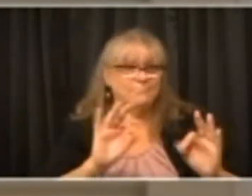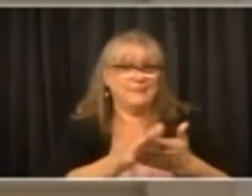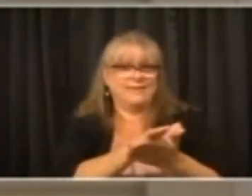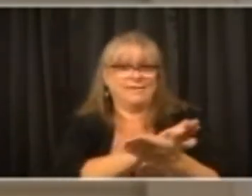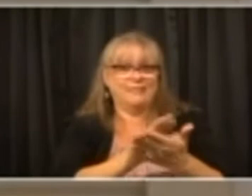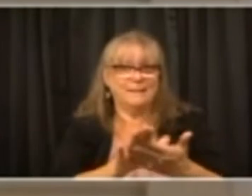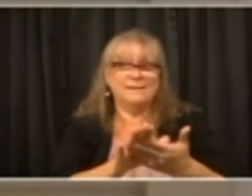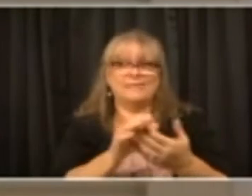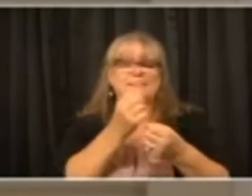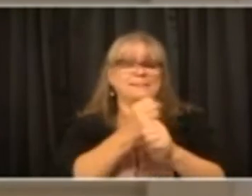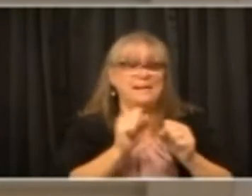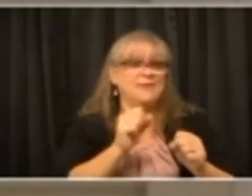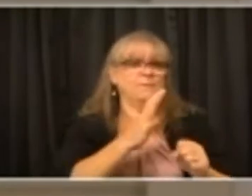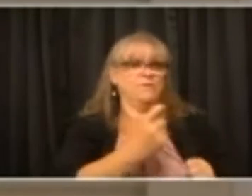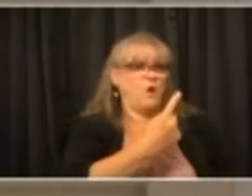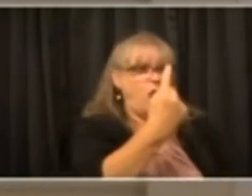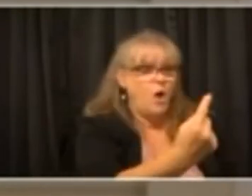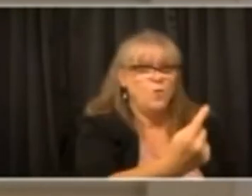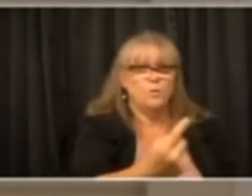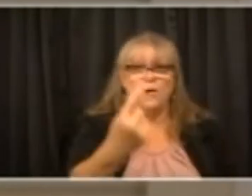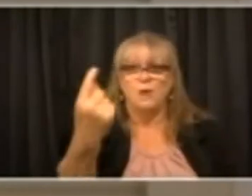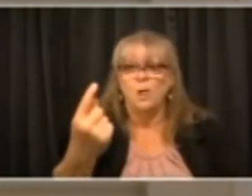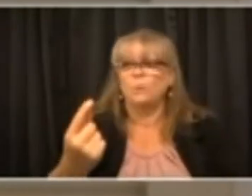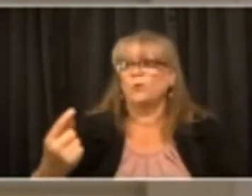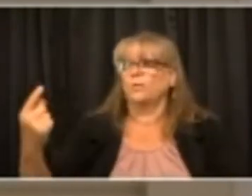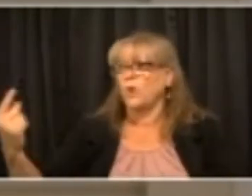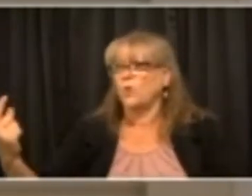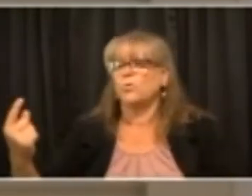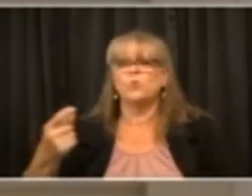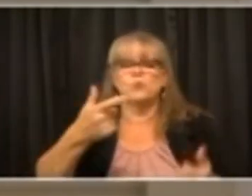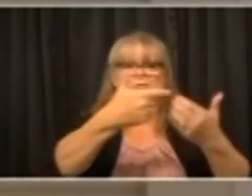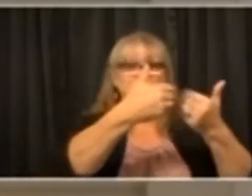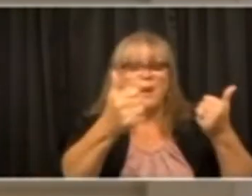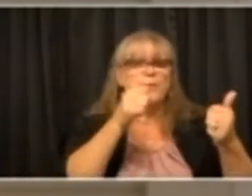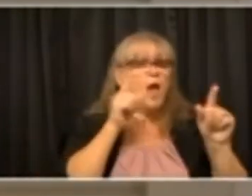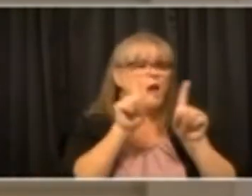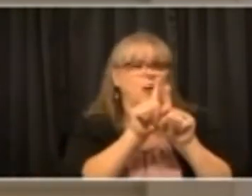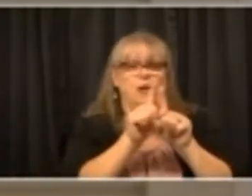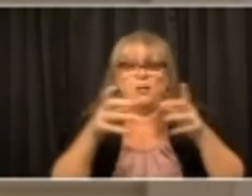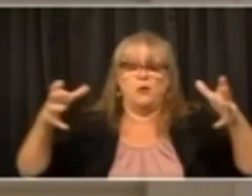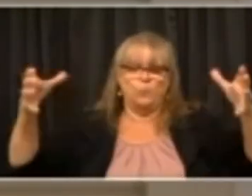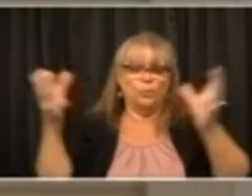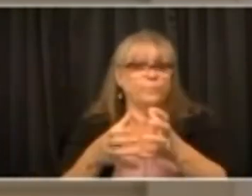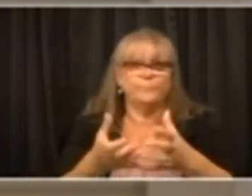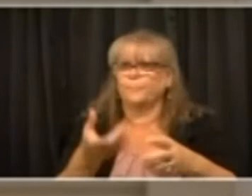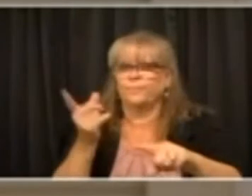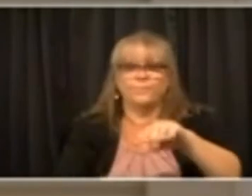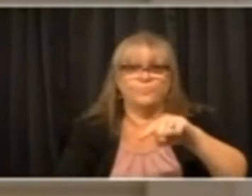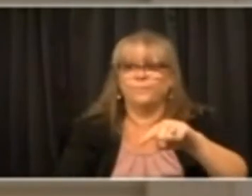firefighters eat and sleep increasing the number of hygiene stations available cleaning supplies and equipment